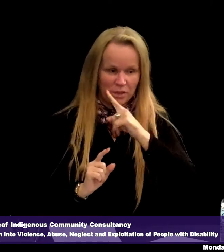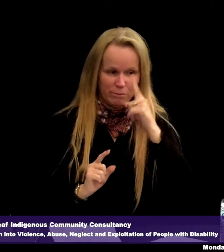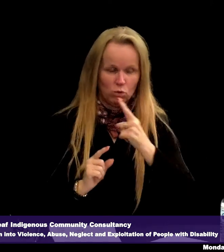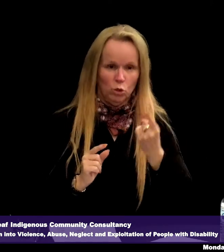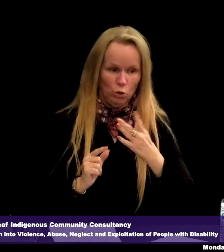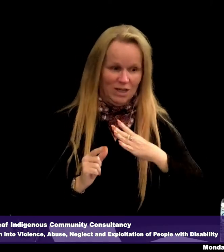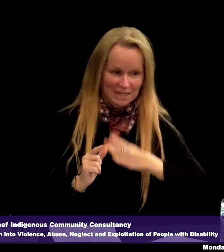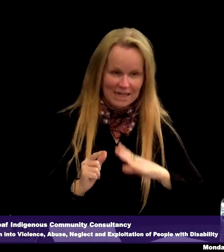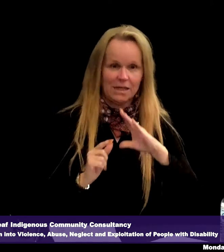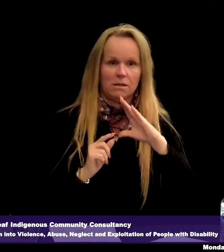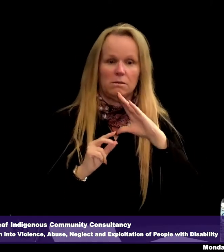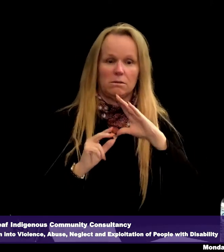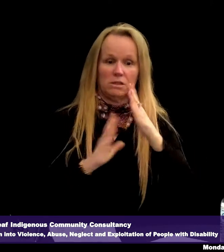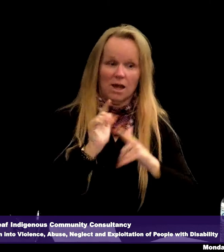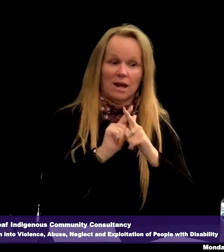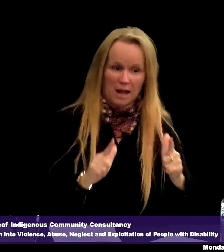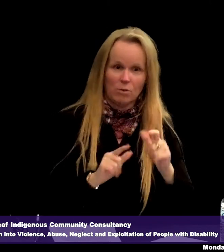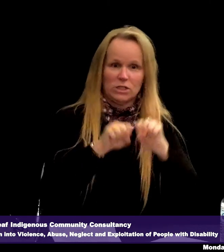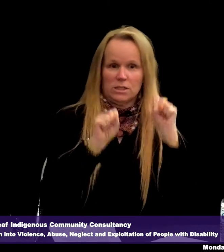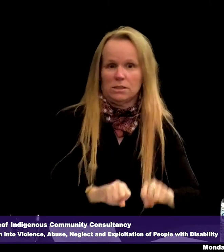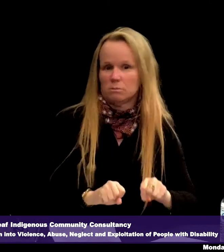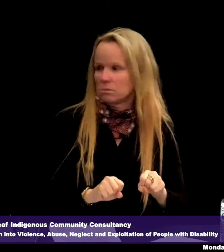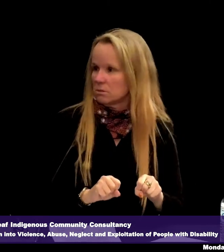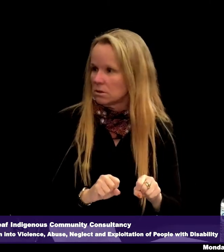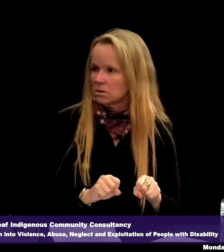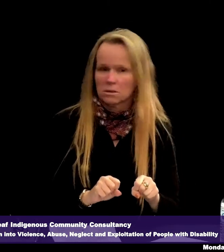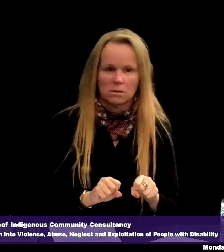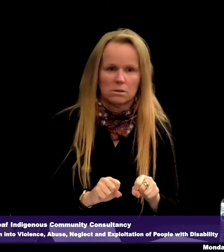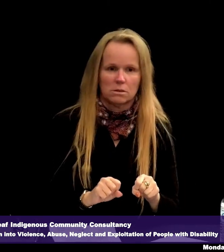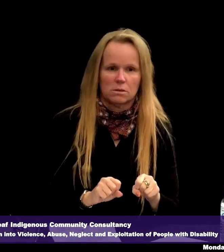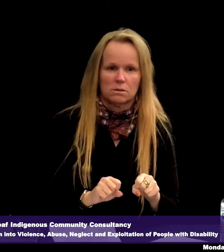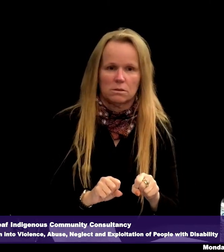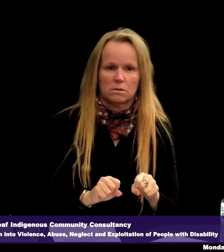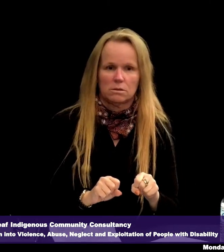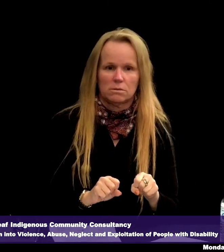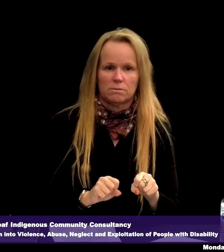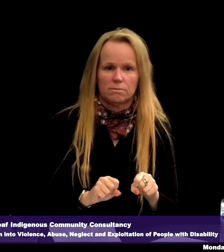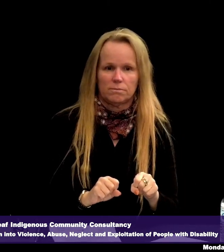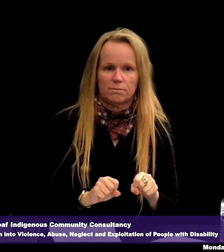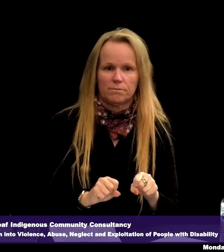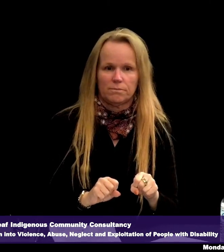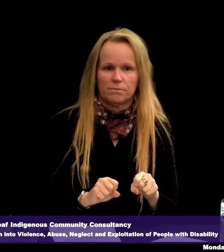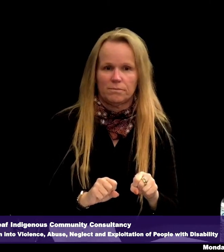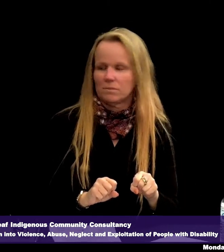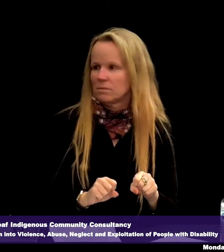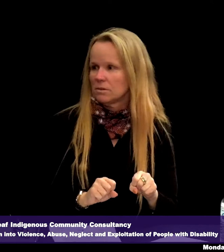needs of people who need to have the sign language system that they use. Their cultural sign language.